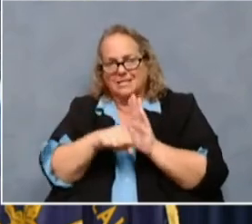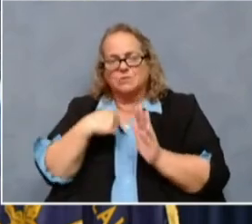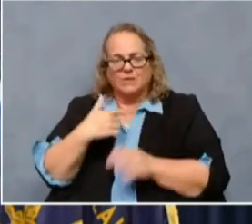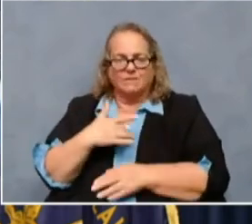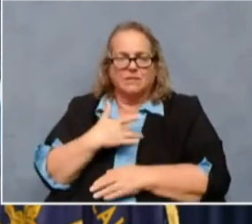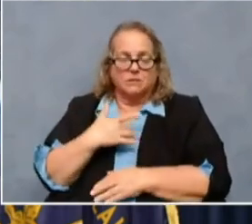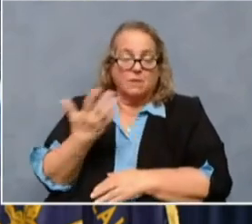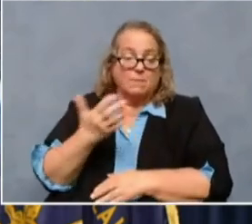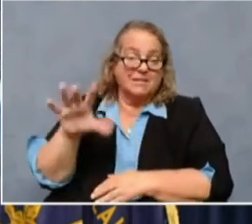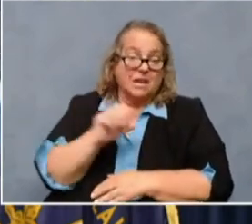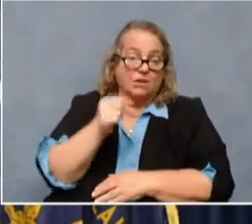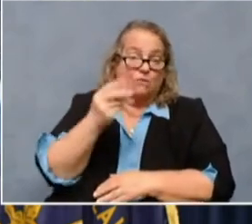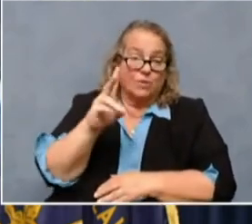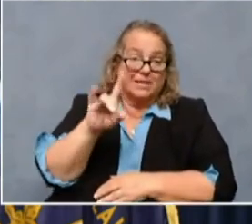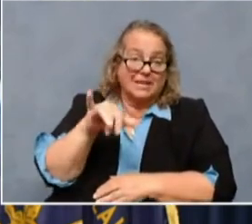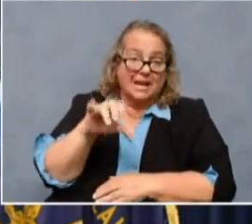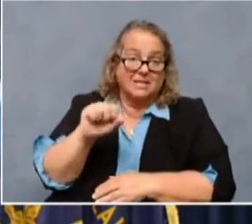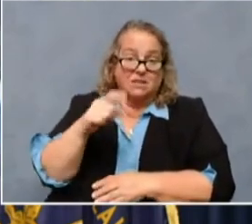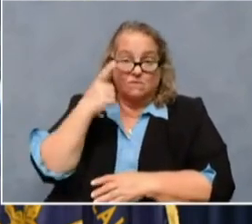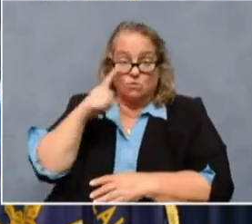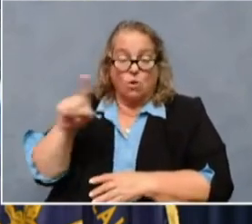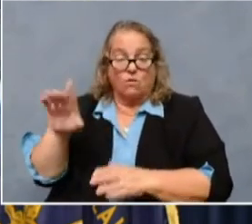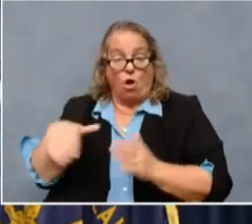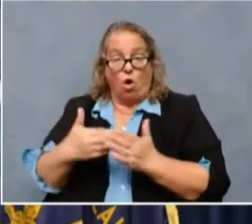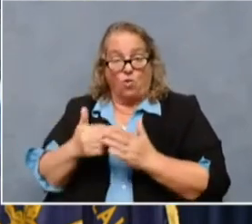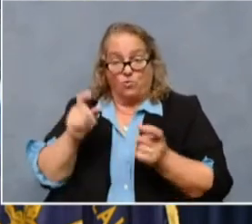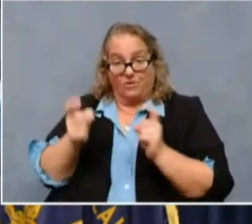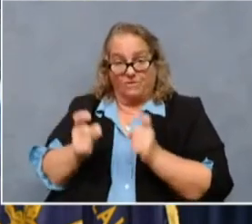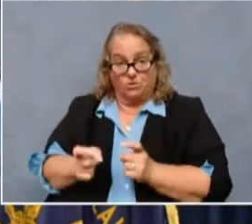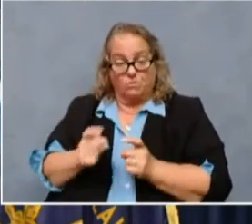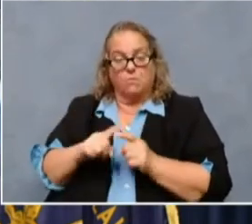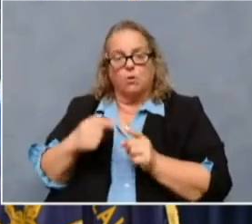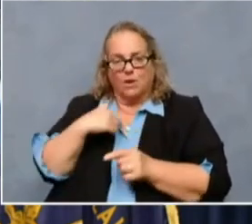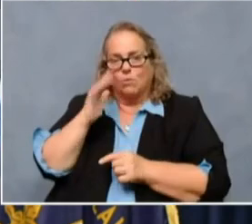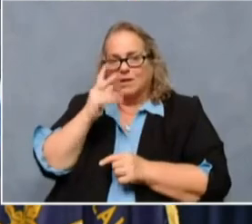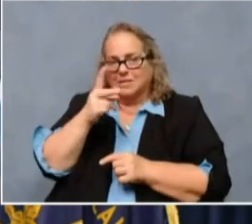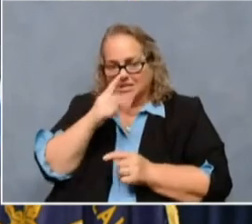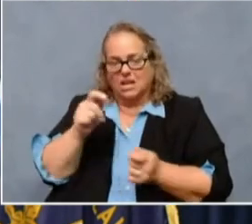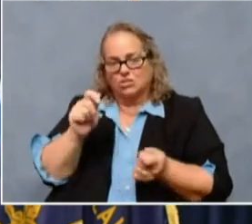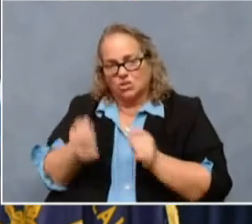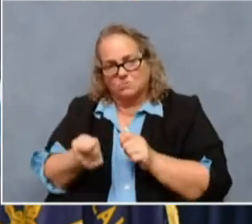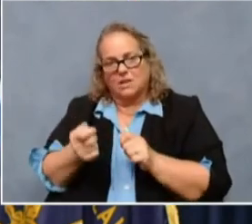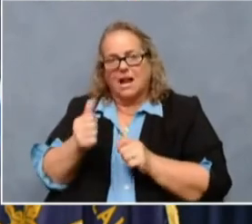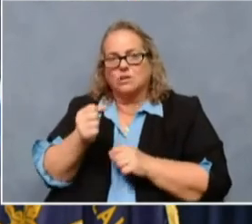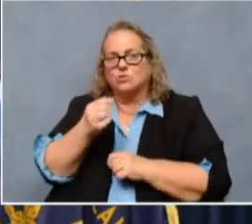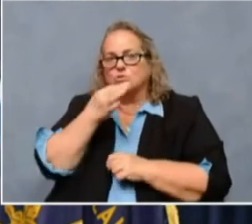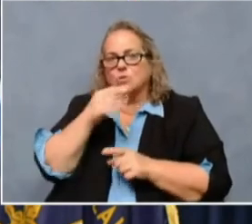to get in. But I think we could see the adjustments as soon as tomorrow. Um